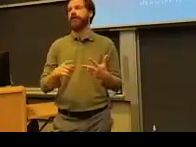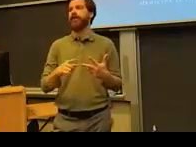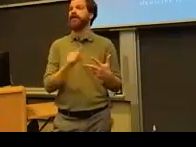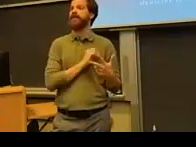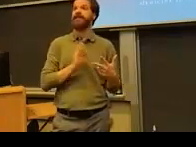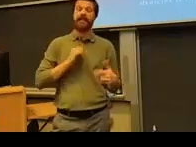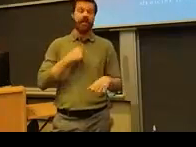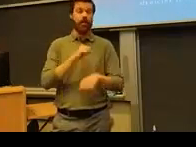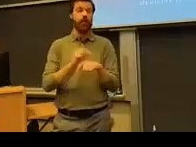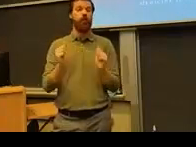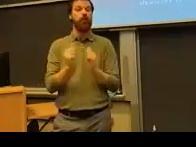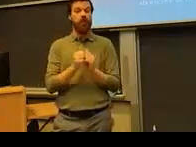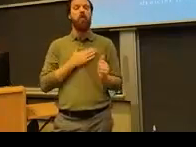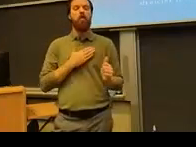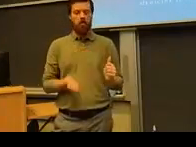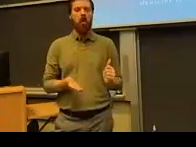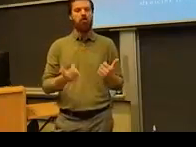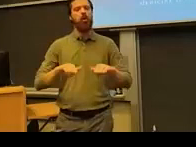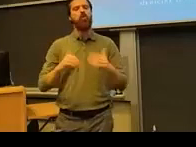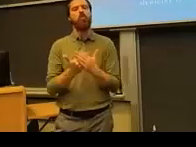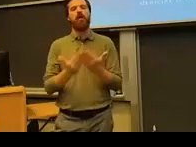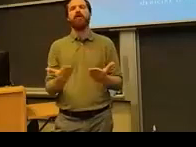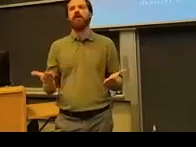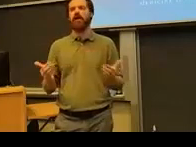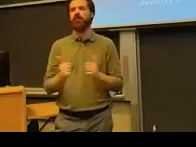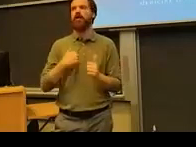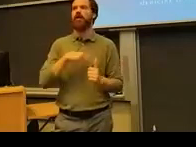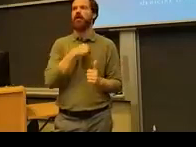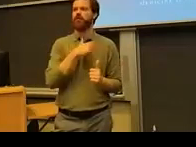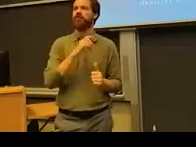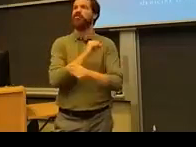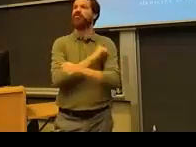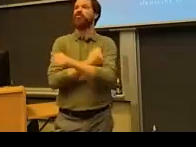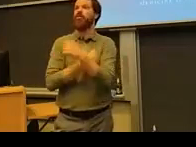with have been willing to try new things with us uh our strong recovery people have come into the